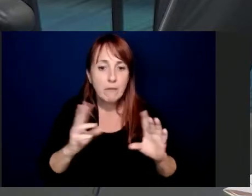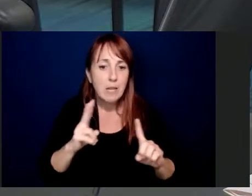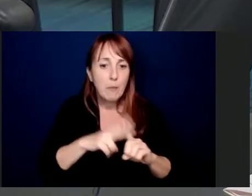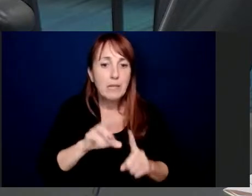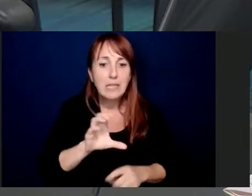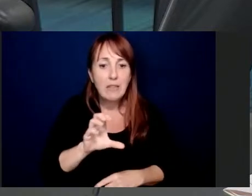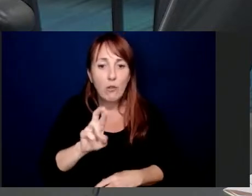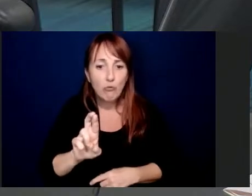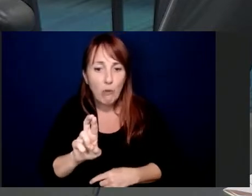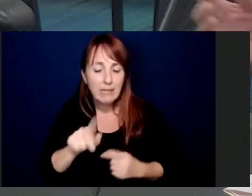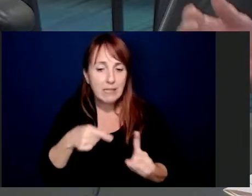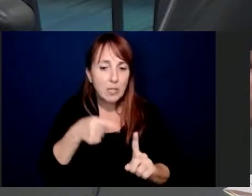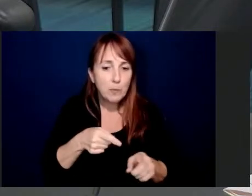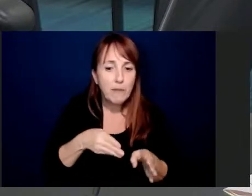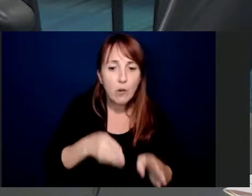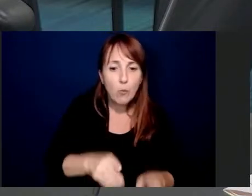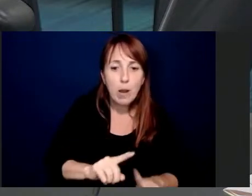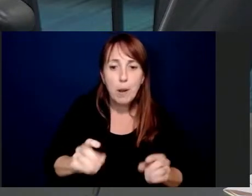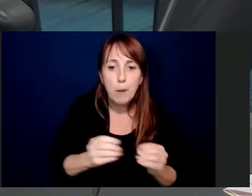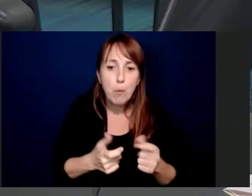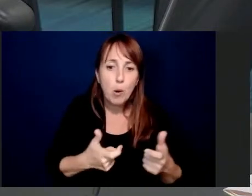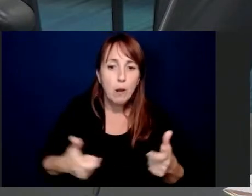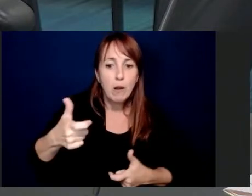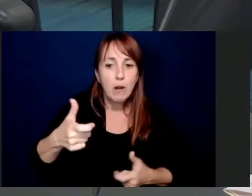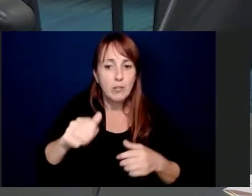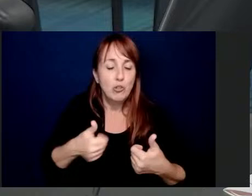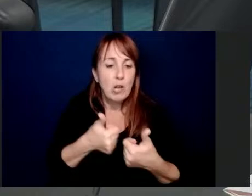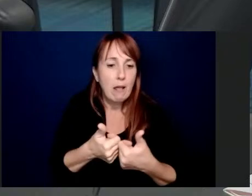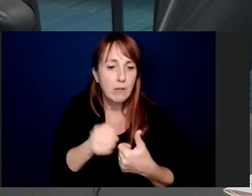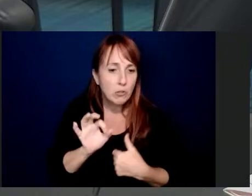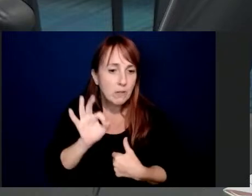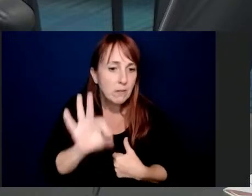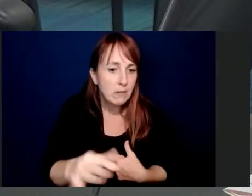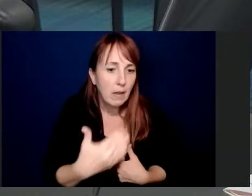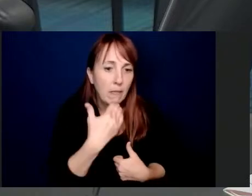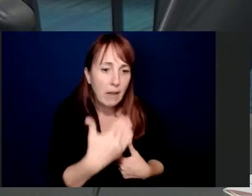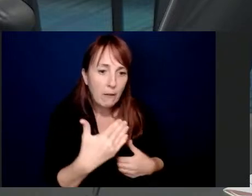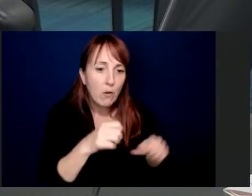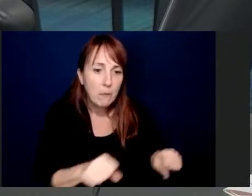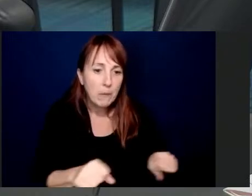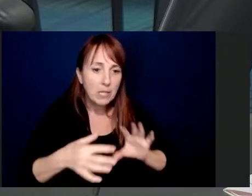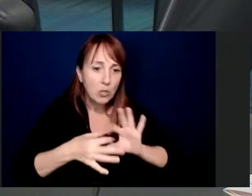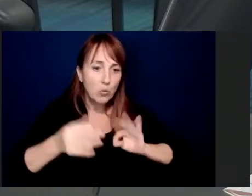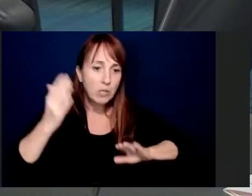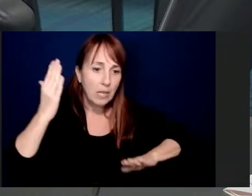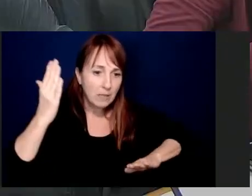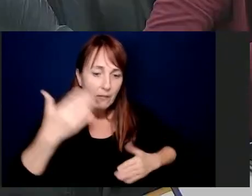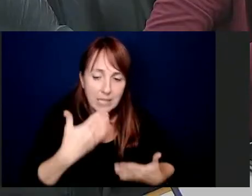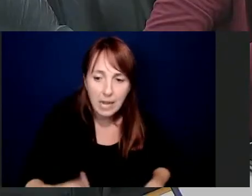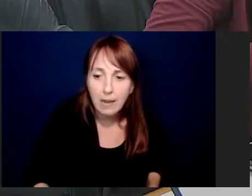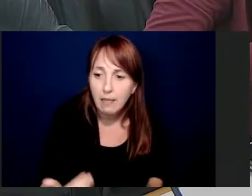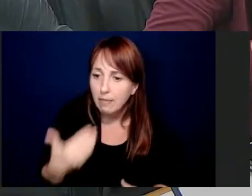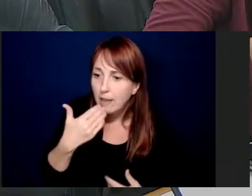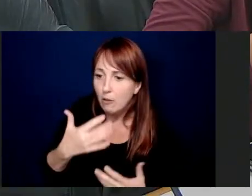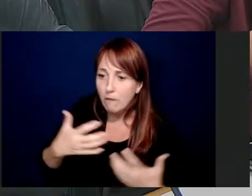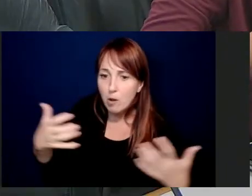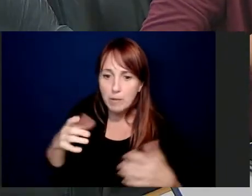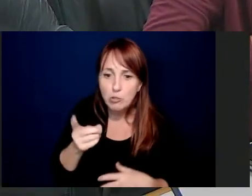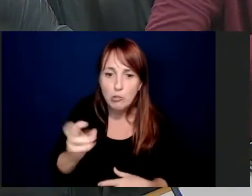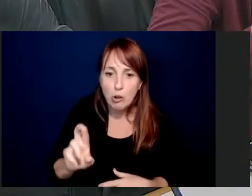in a particular way, but we have a larger challenge. Just wanted to mention that and thank you for the ability to testify today. Thank you very much Dr. Lewin.